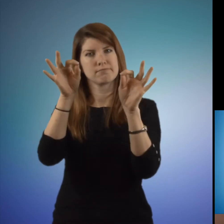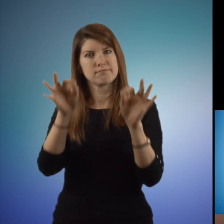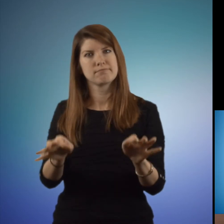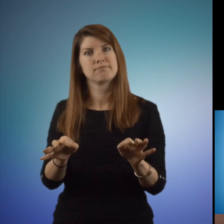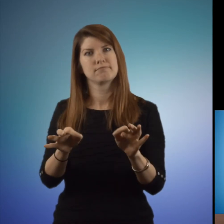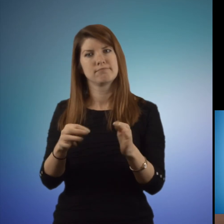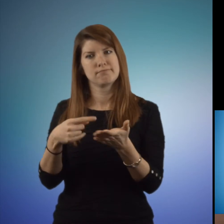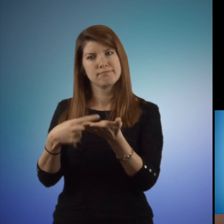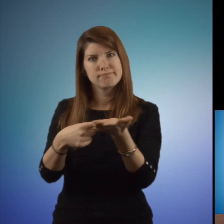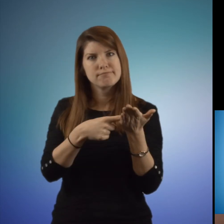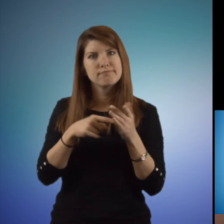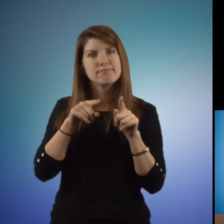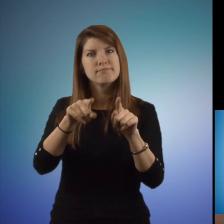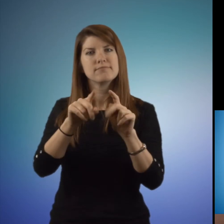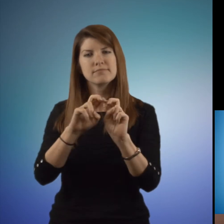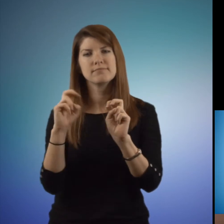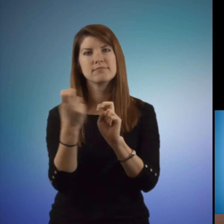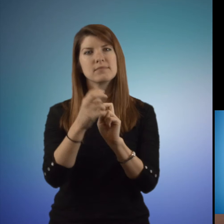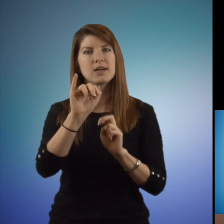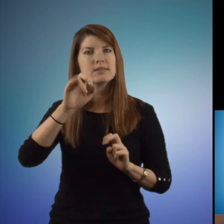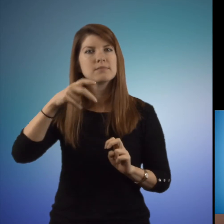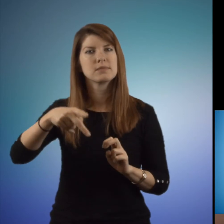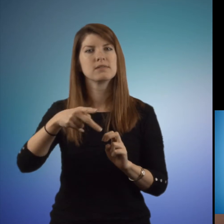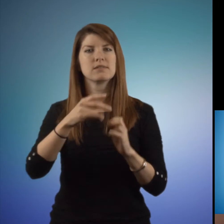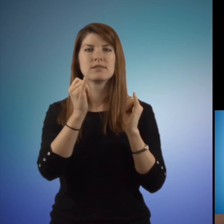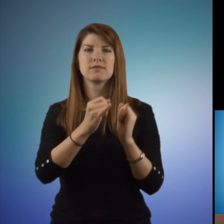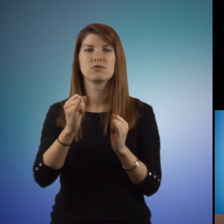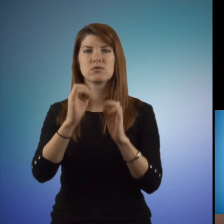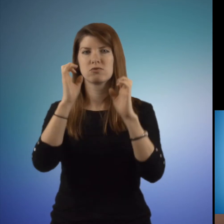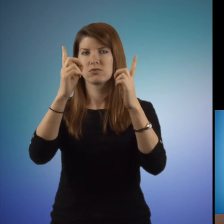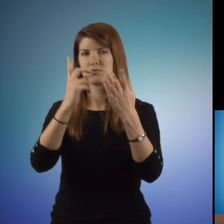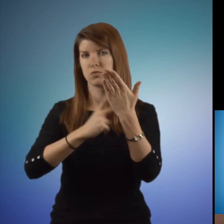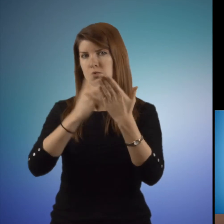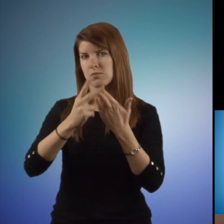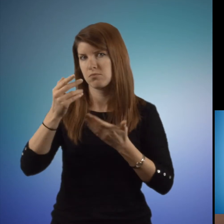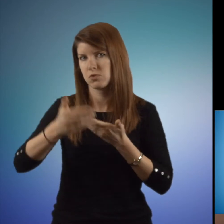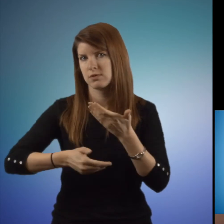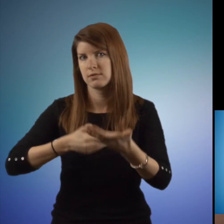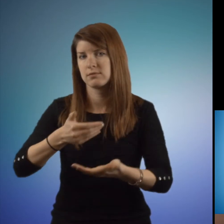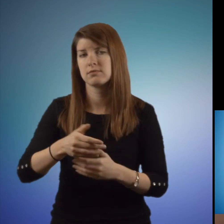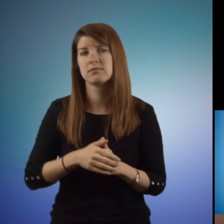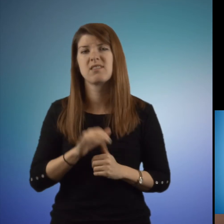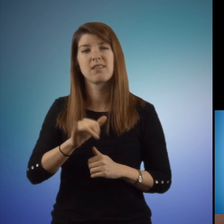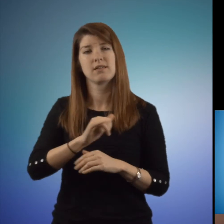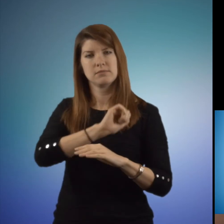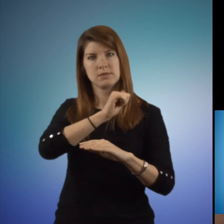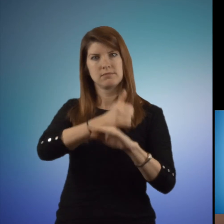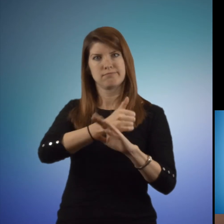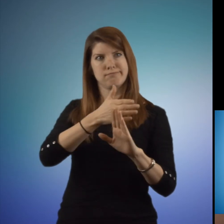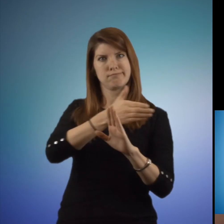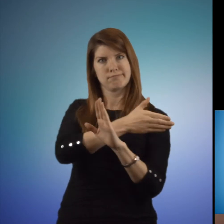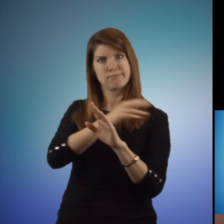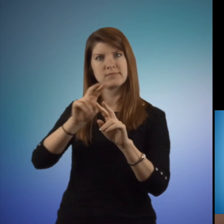Individual Educational Program, process, and in place prior to the assessments being administered.